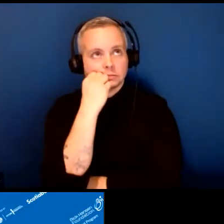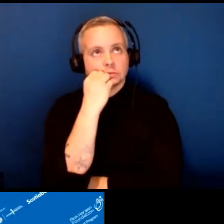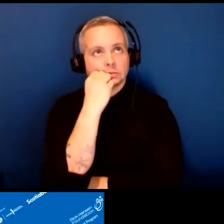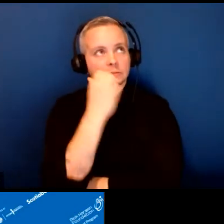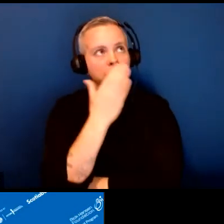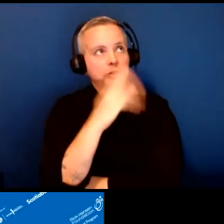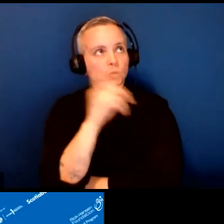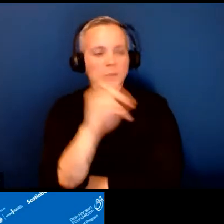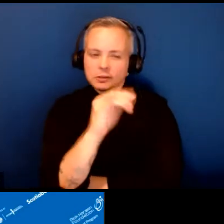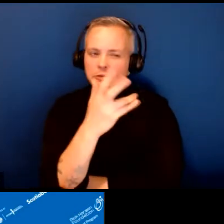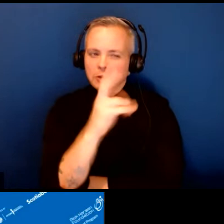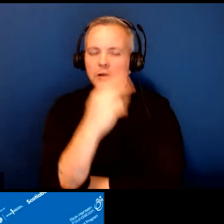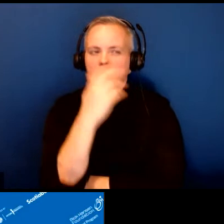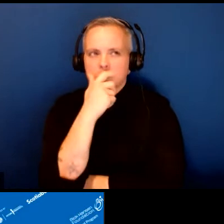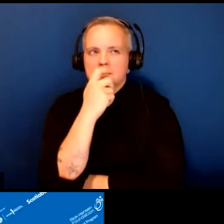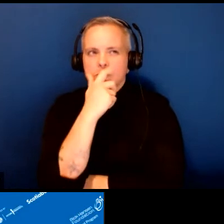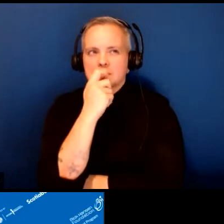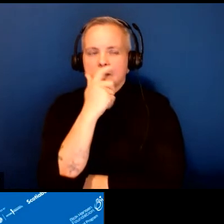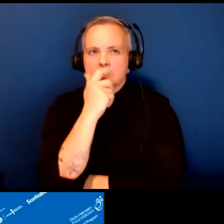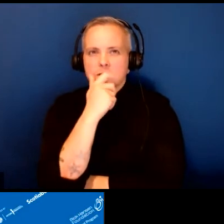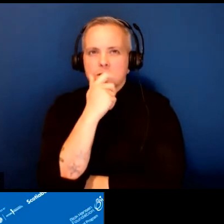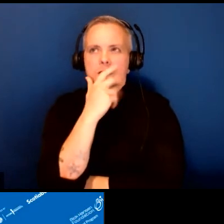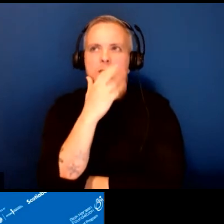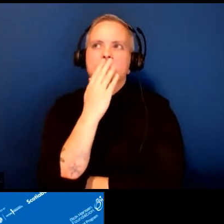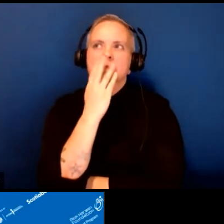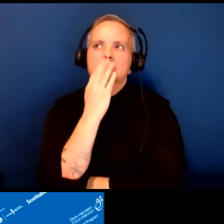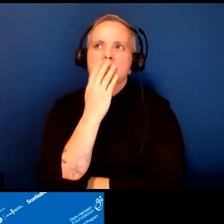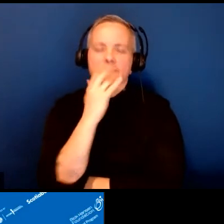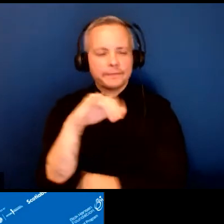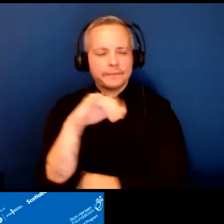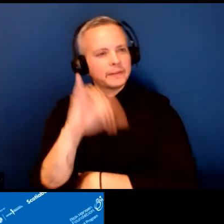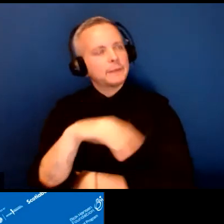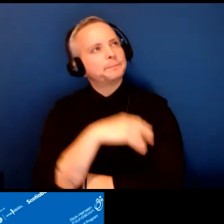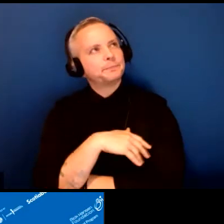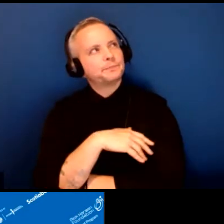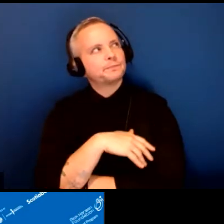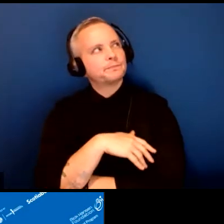WHAT WOULD THAT BE? SMALL LITTLE THINGS.